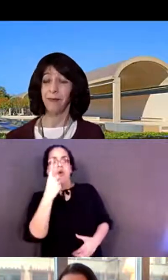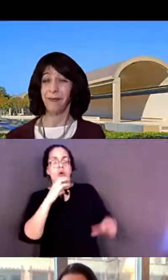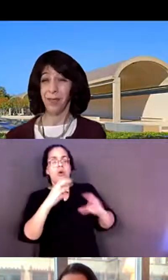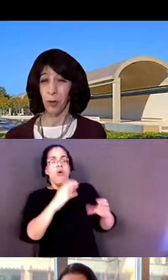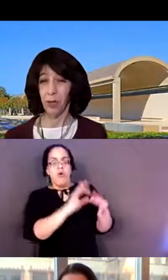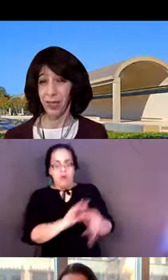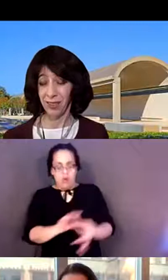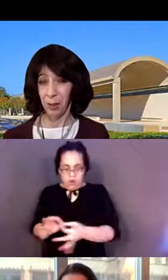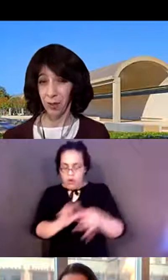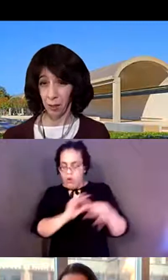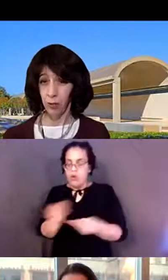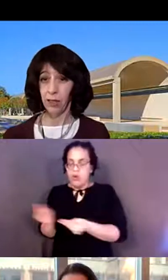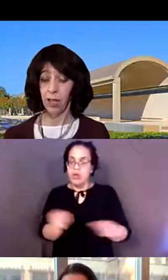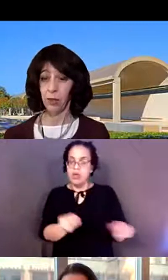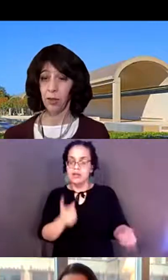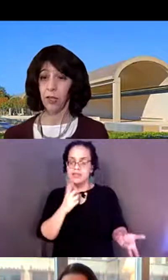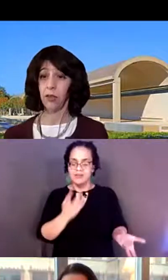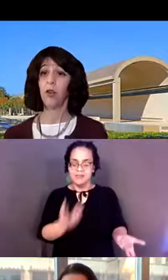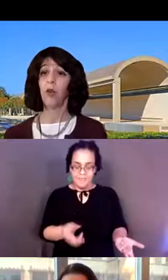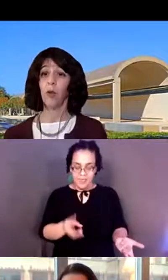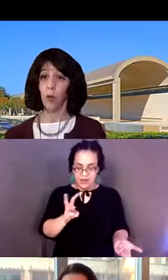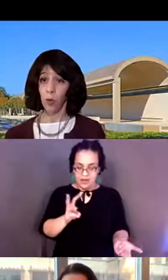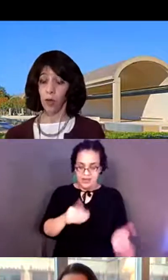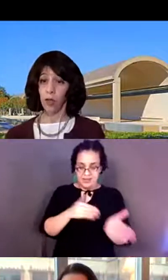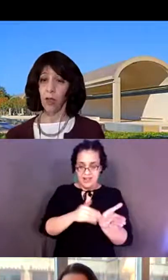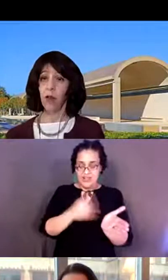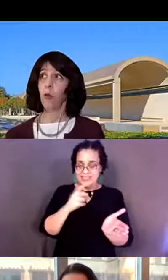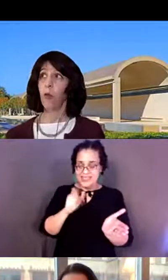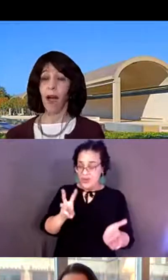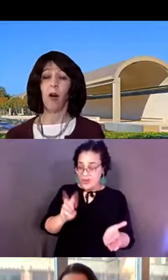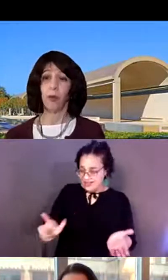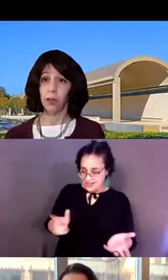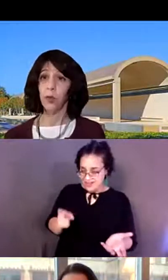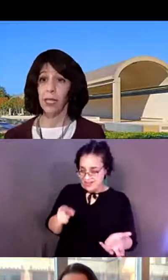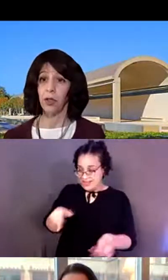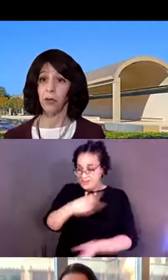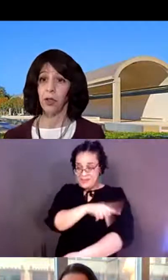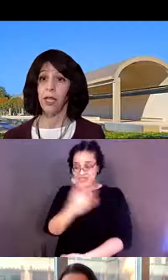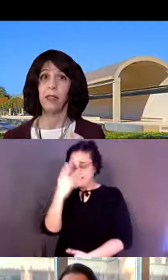they're going to be asleep, they don't need that service or